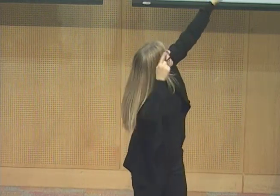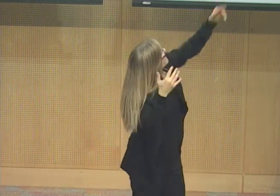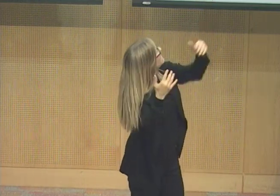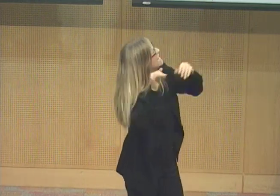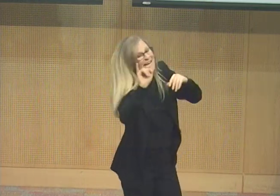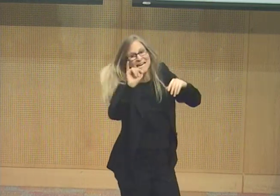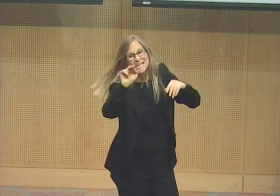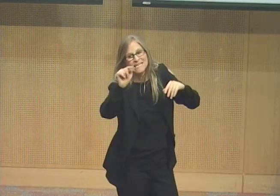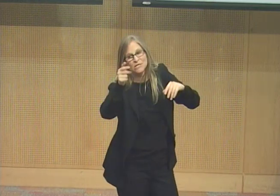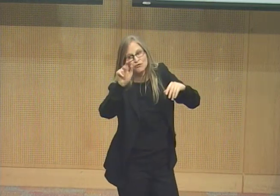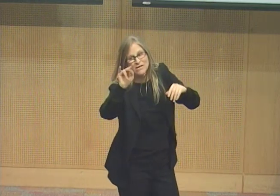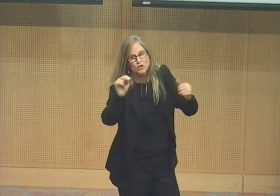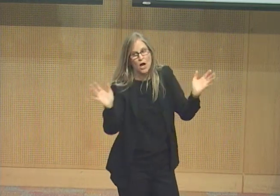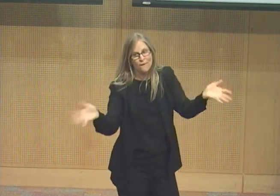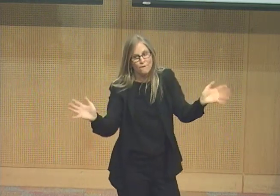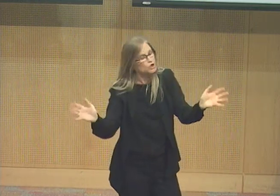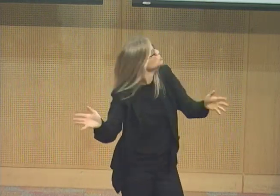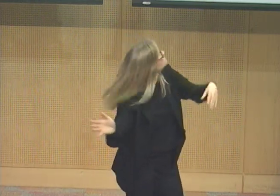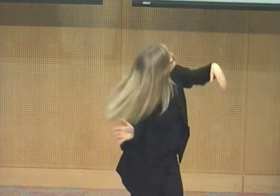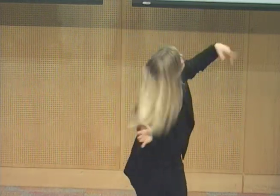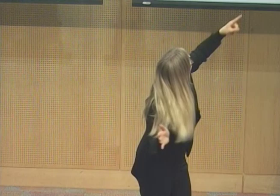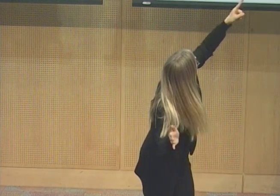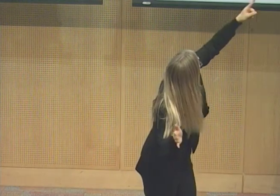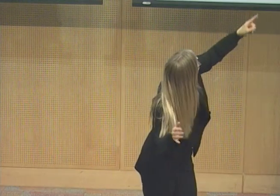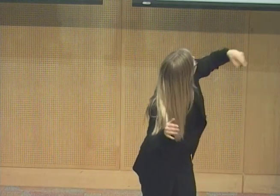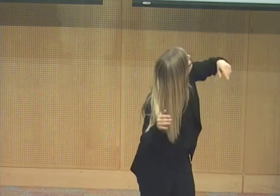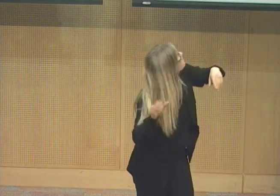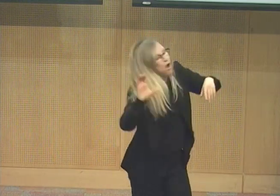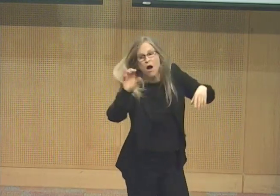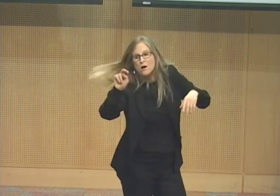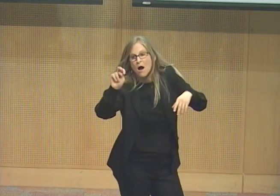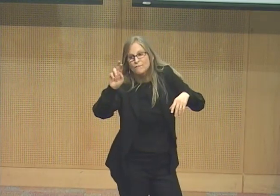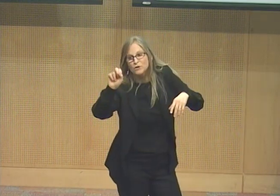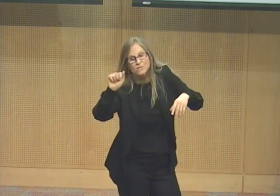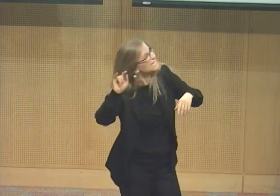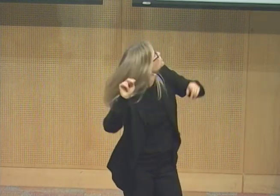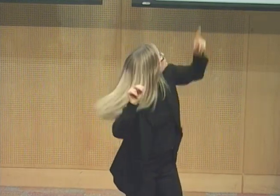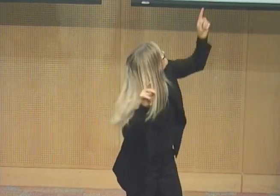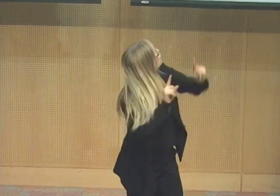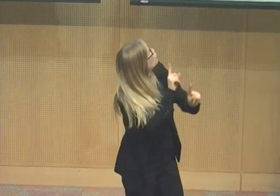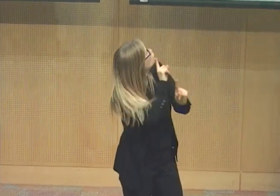"communicate," "talk," "conversation," "converse,"